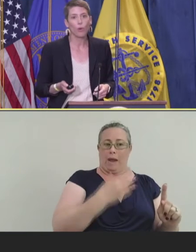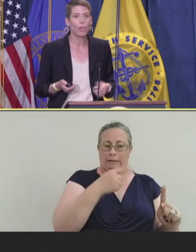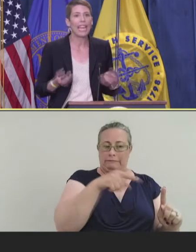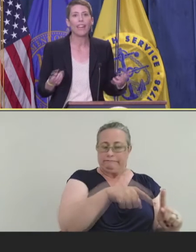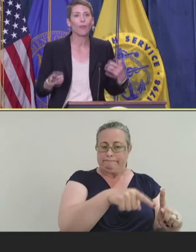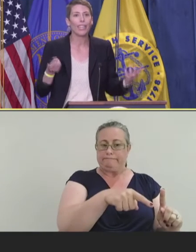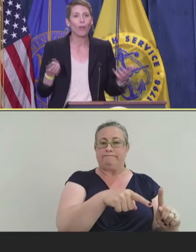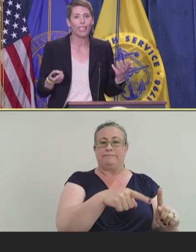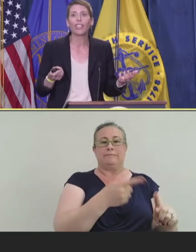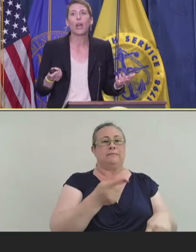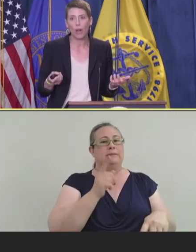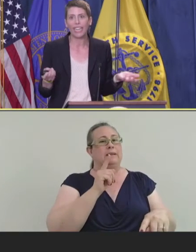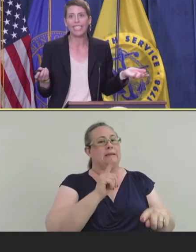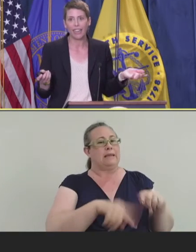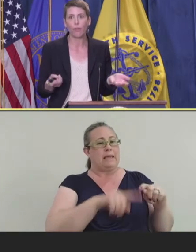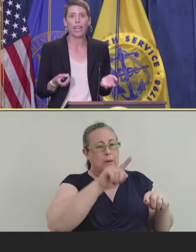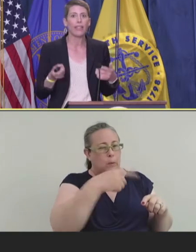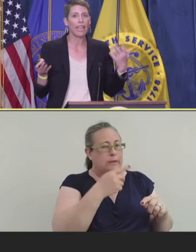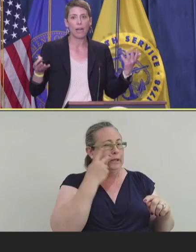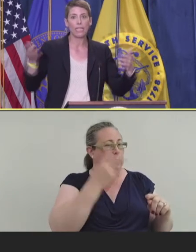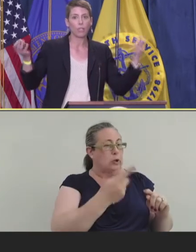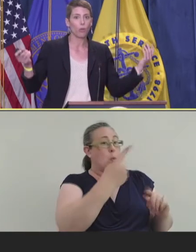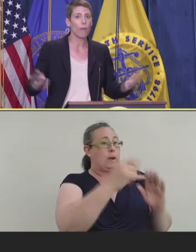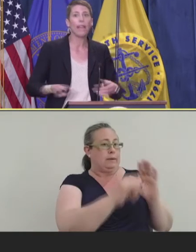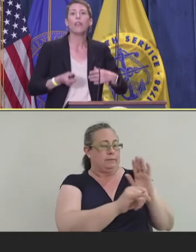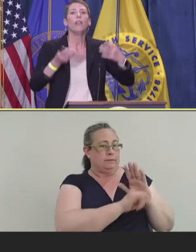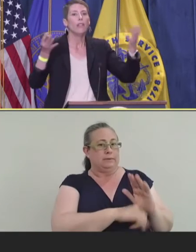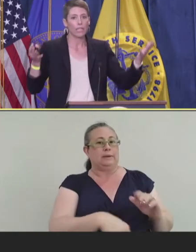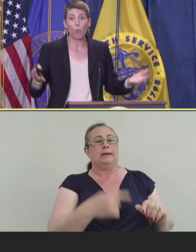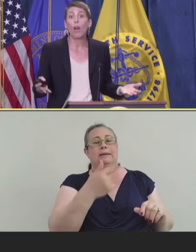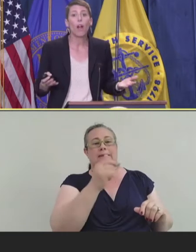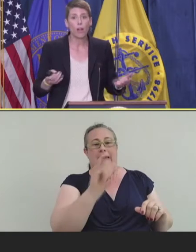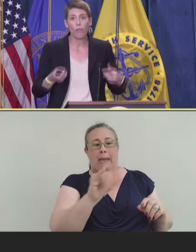we can't really only look at one identity, right, gay and bisexual men. That's one part of a